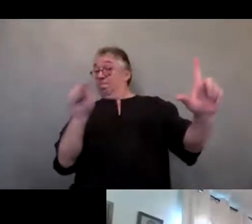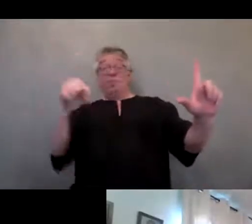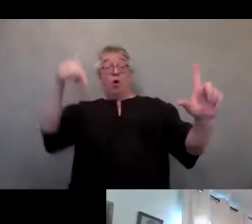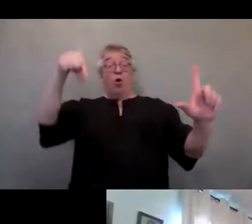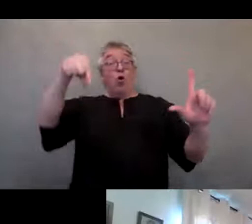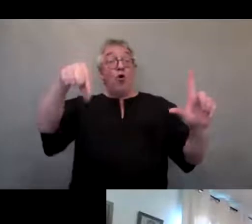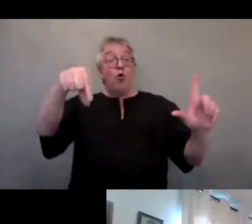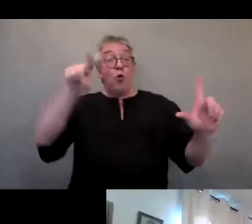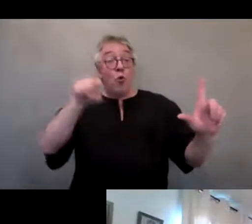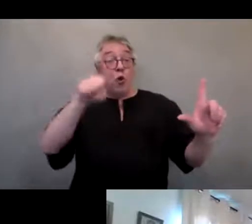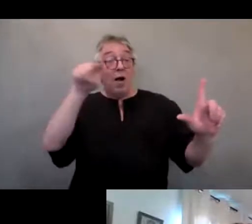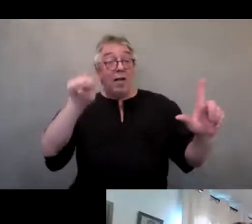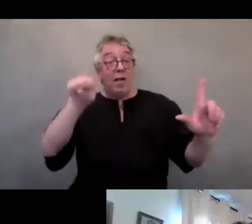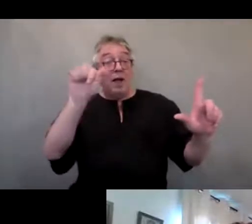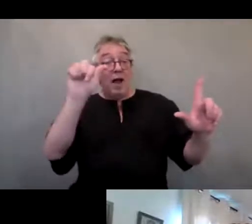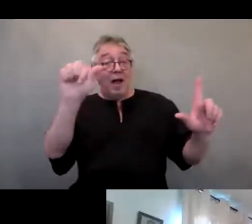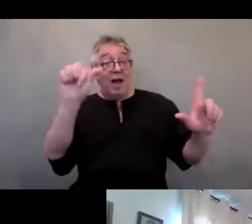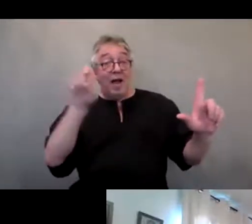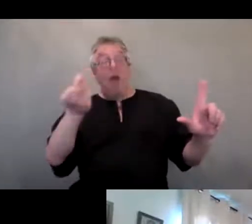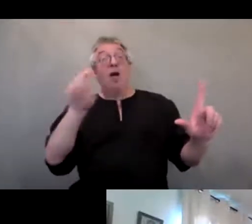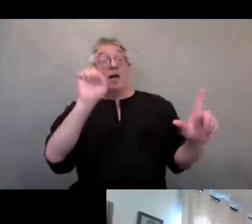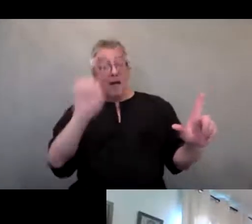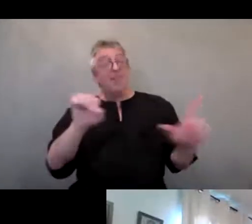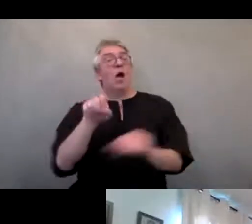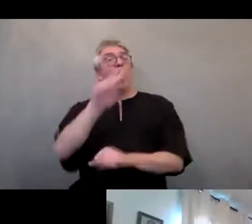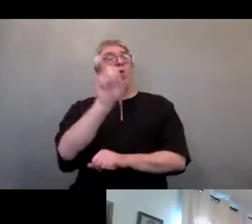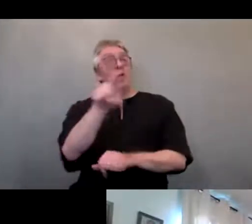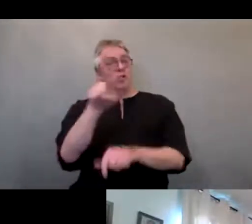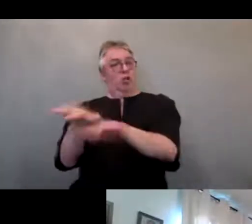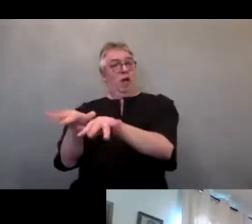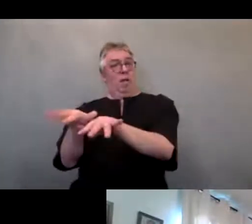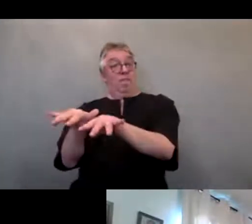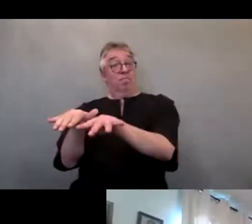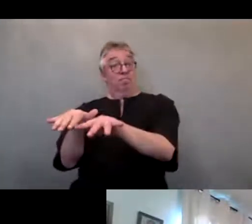them in the Q&A